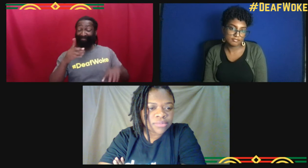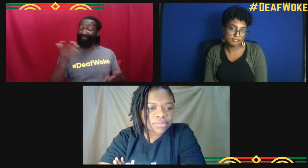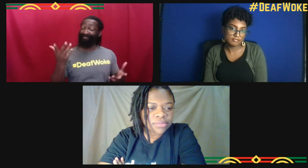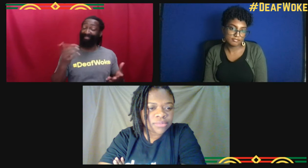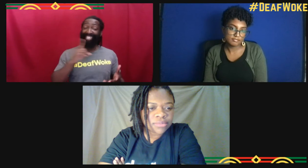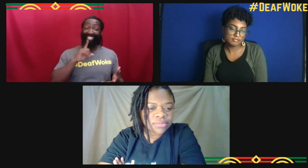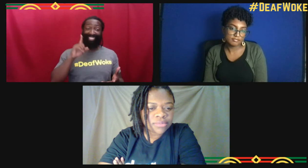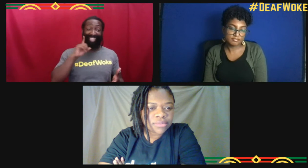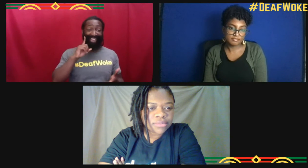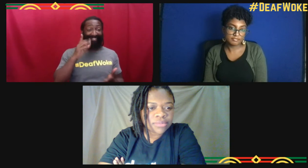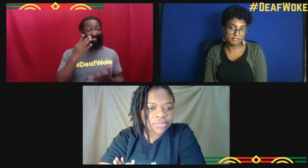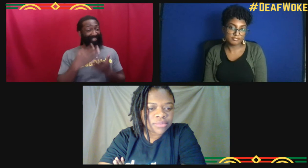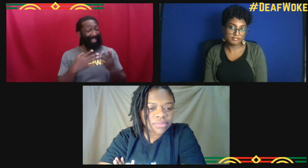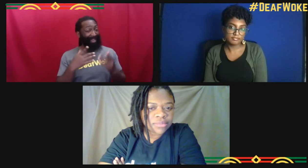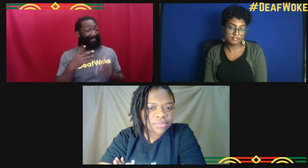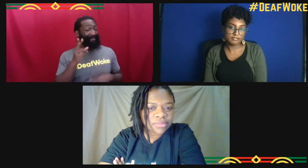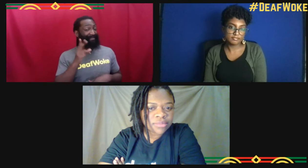So people in the audience if you're watching